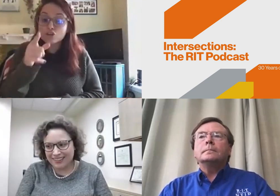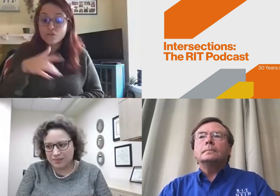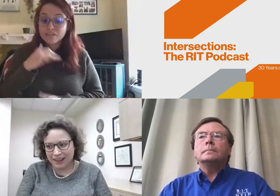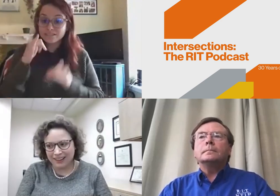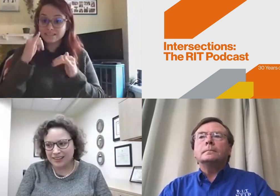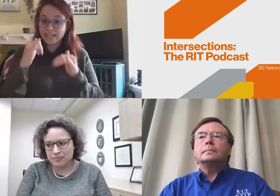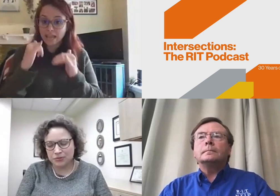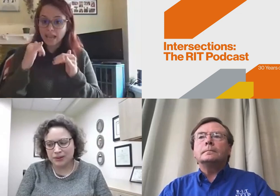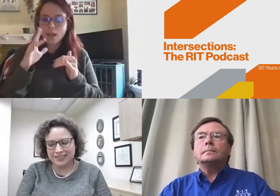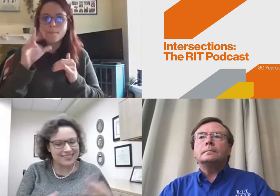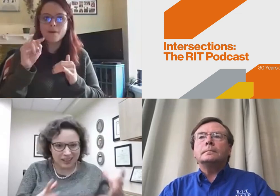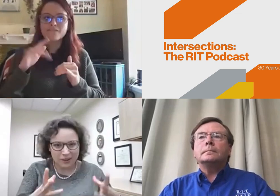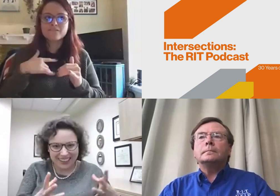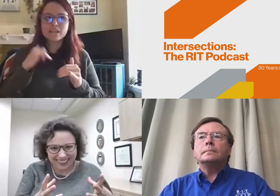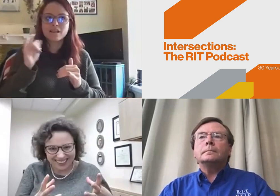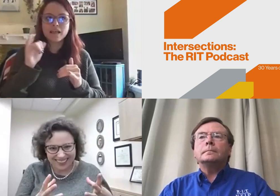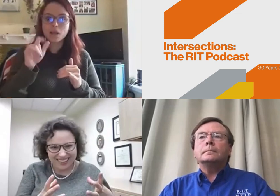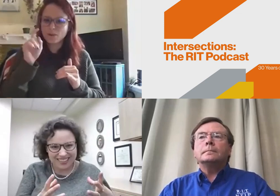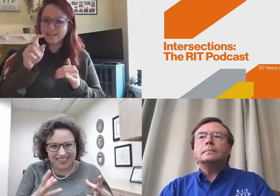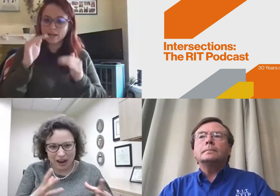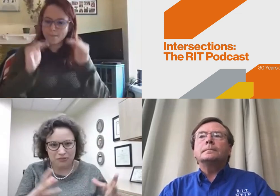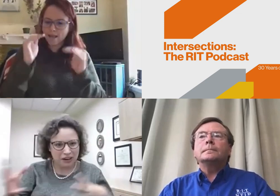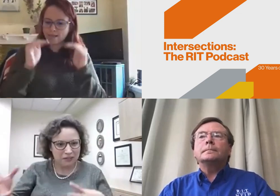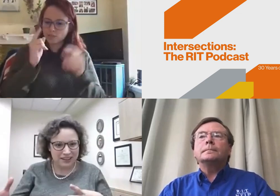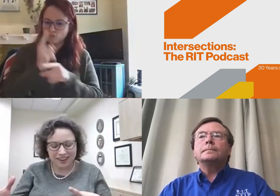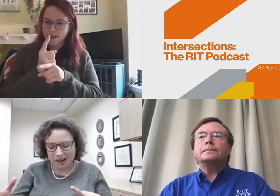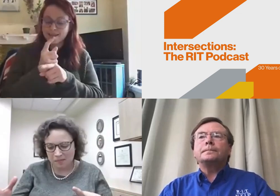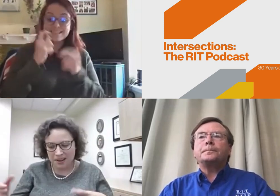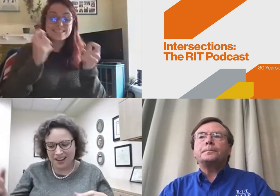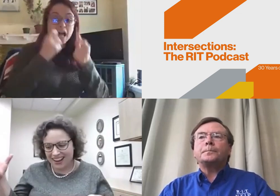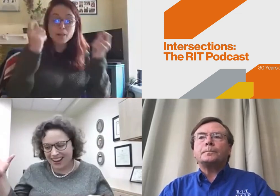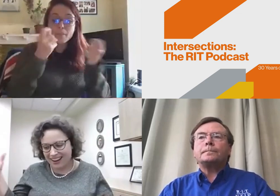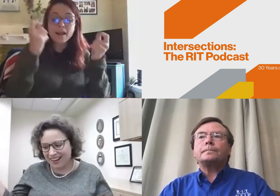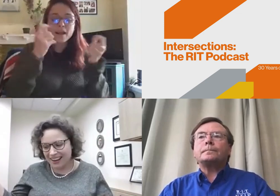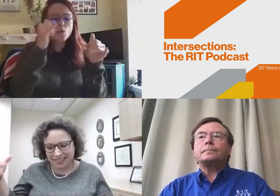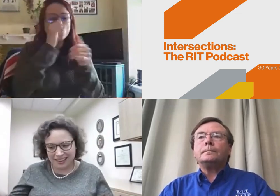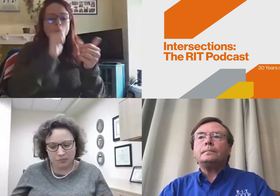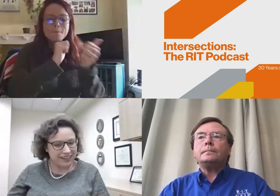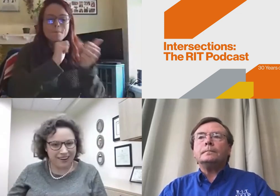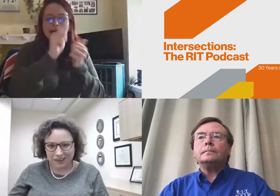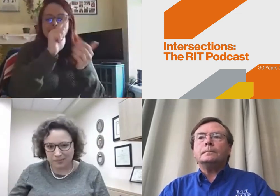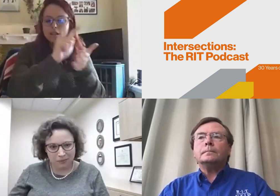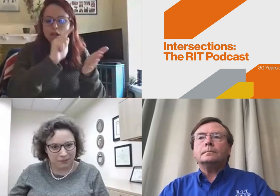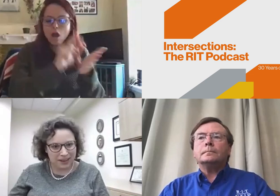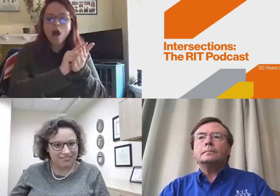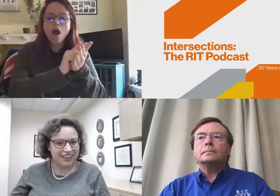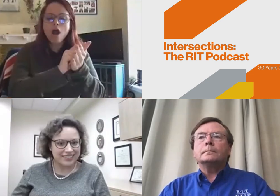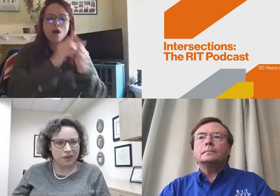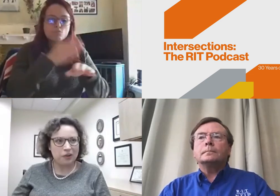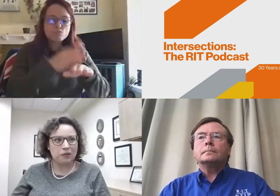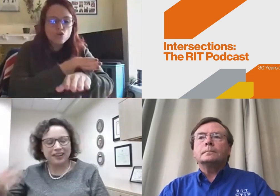this balance between celebrating how far we have come and thinking pretty hard about where we have yet to go.